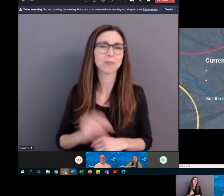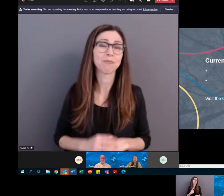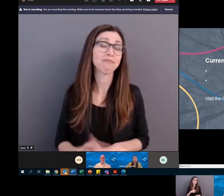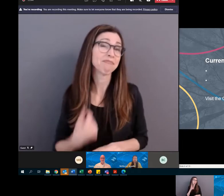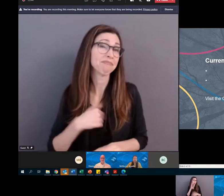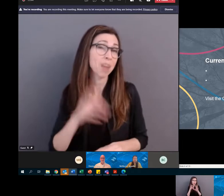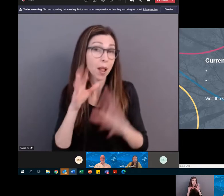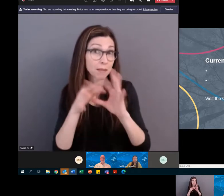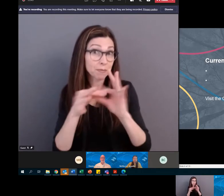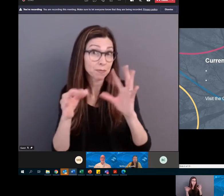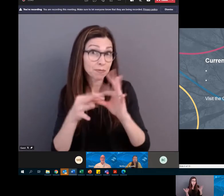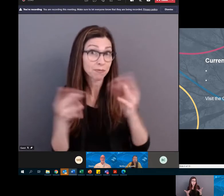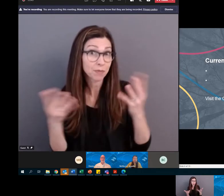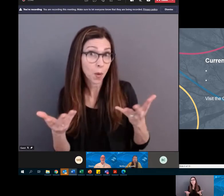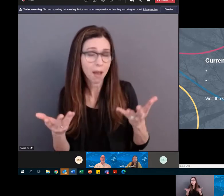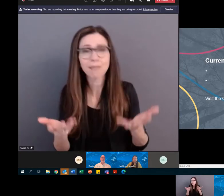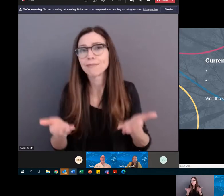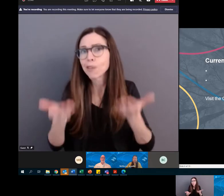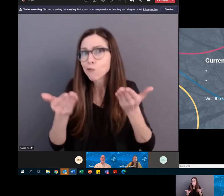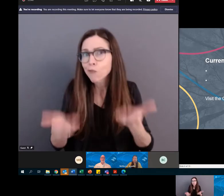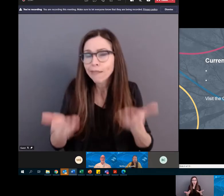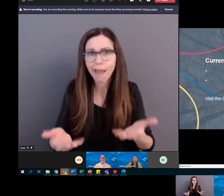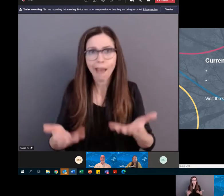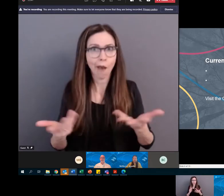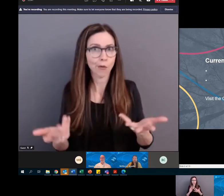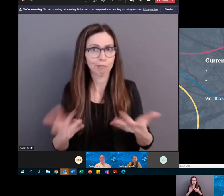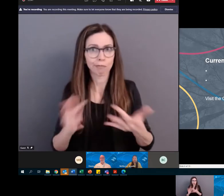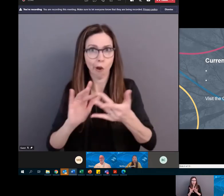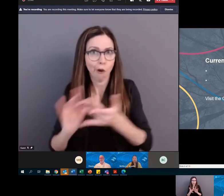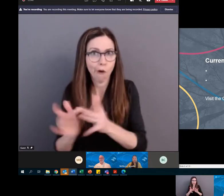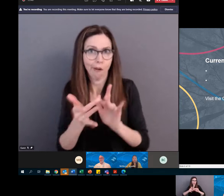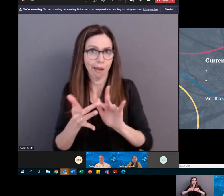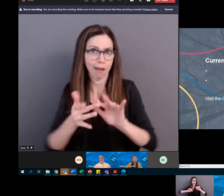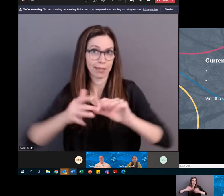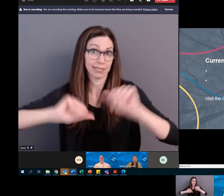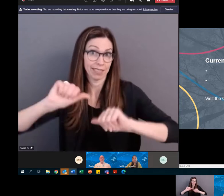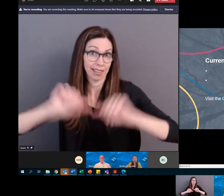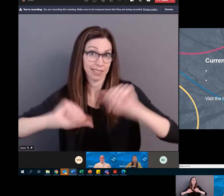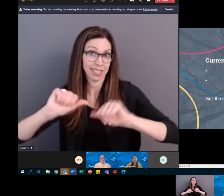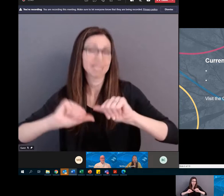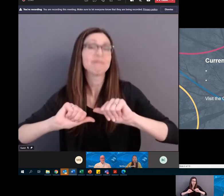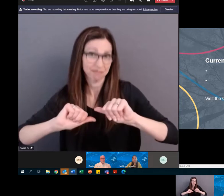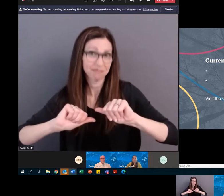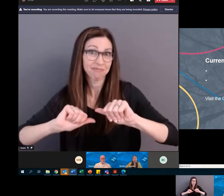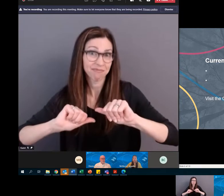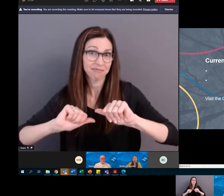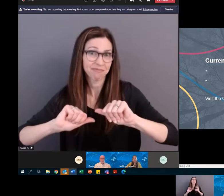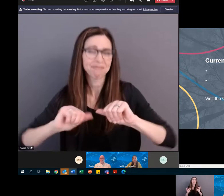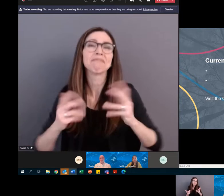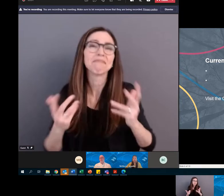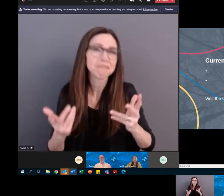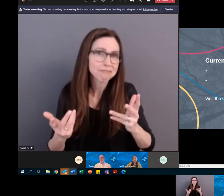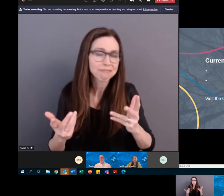current assessment context, meaning other points of discussion or context